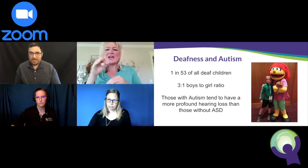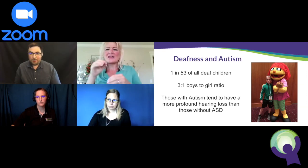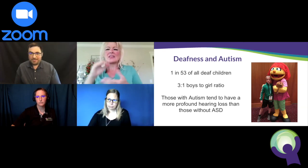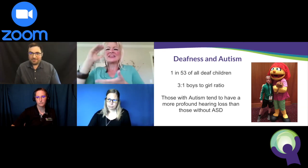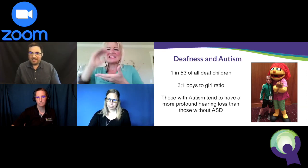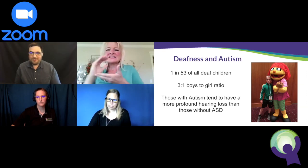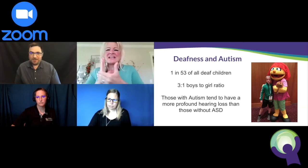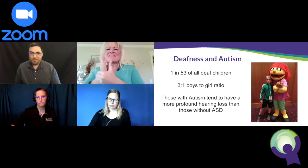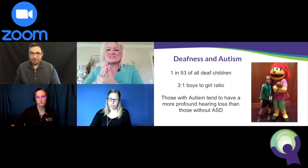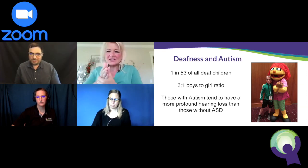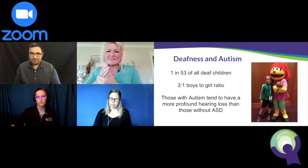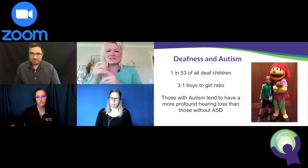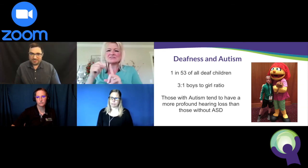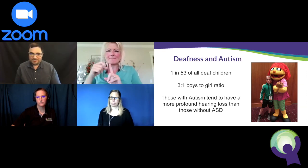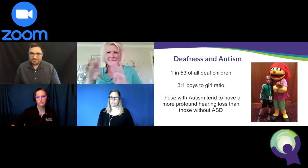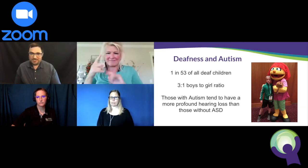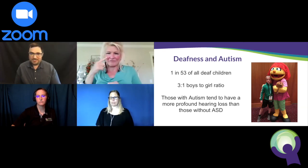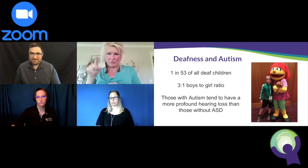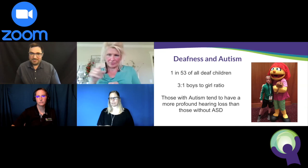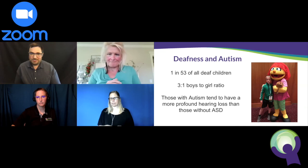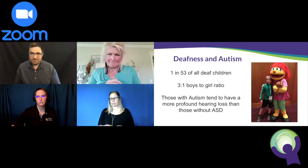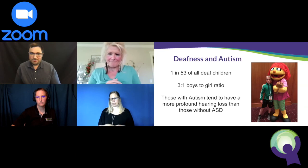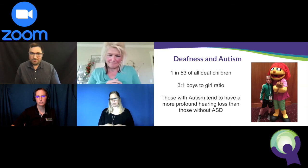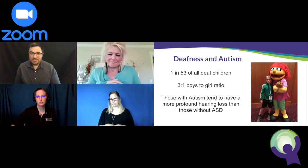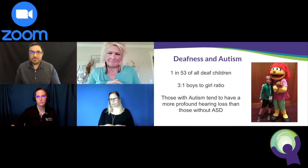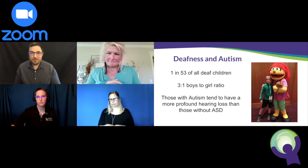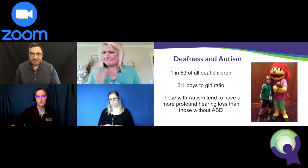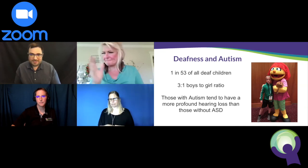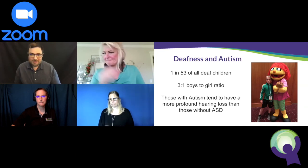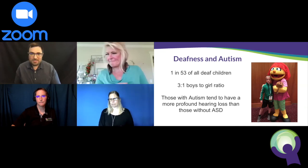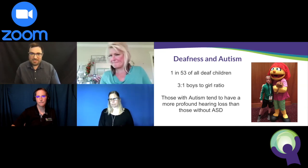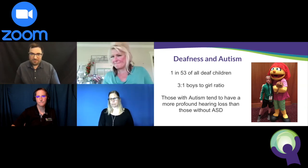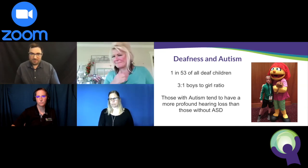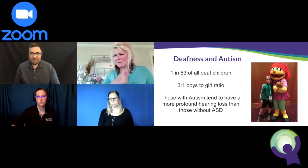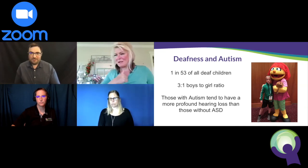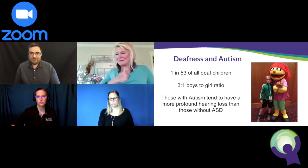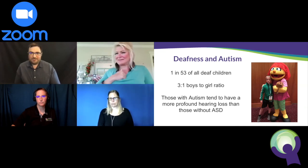classroom. Trying to figure out what works of course to interrupt that stim behavior